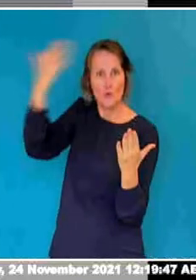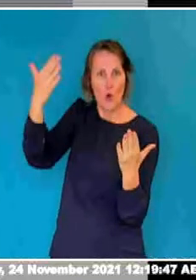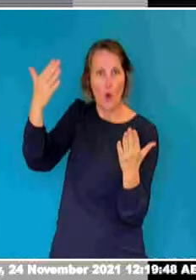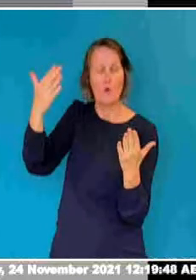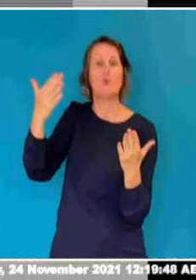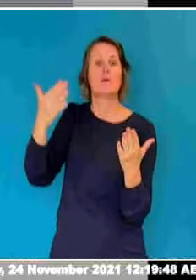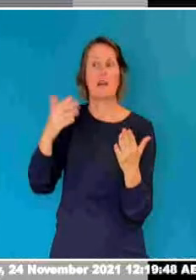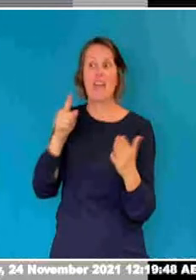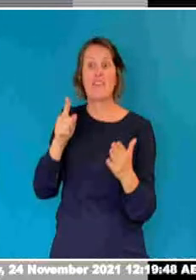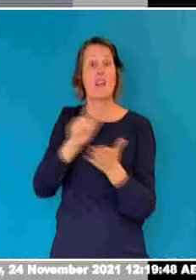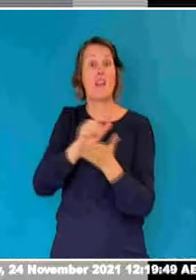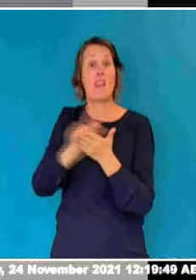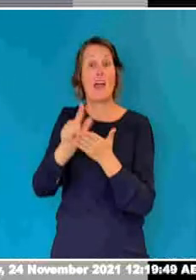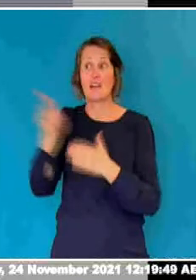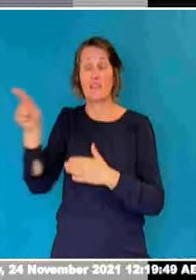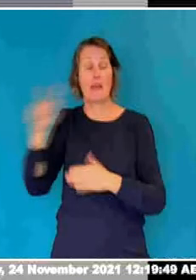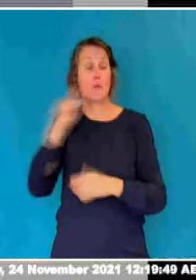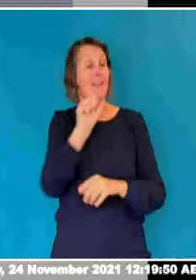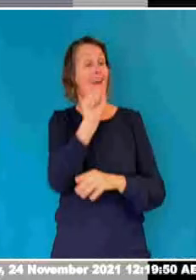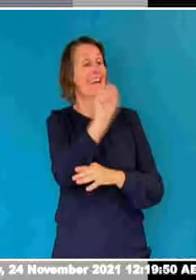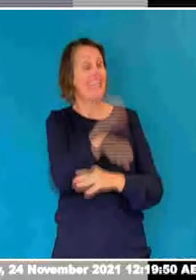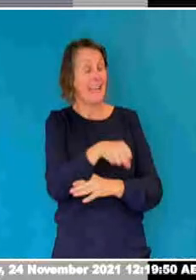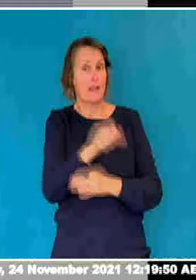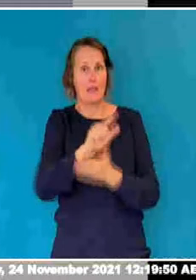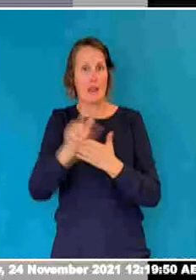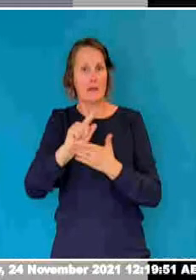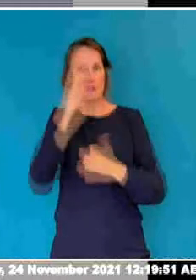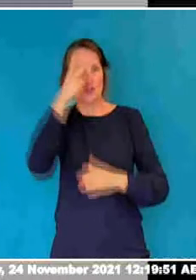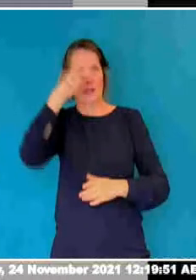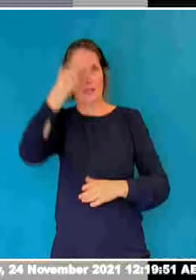This may lead to inconsistent decisions/outcomes for candidates and the